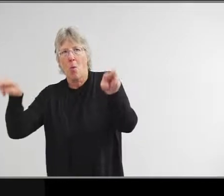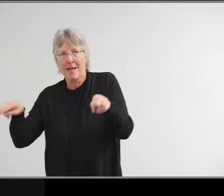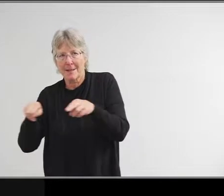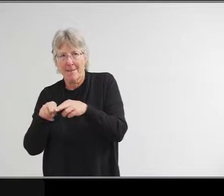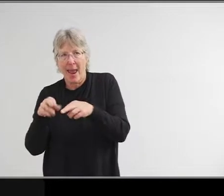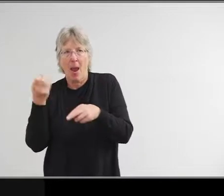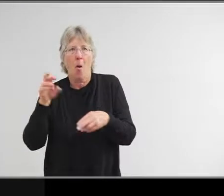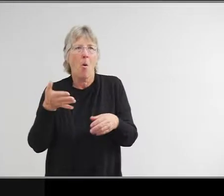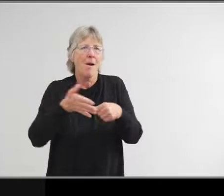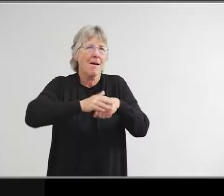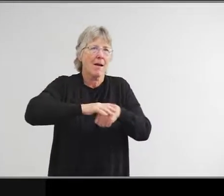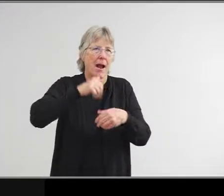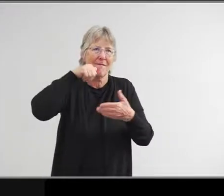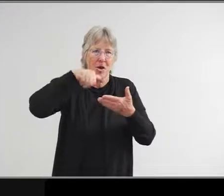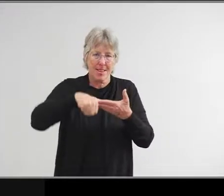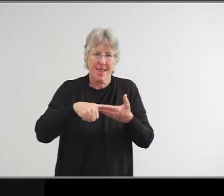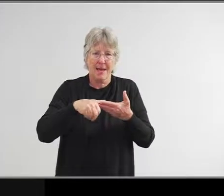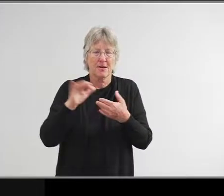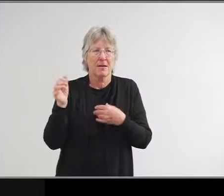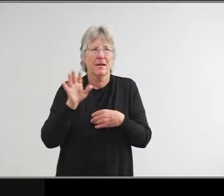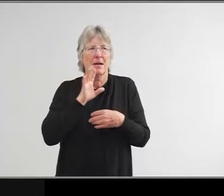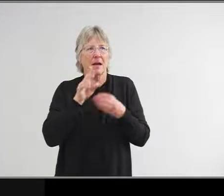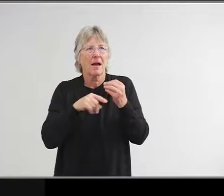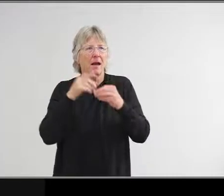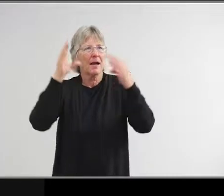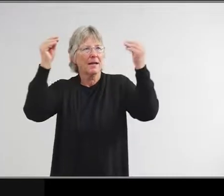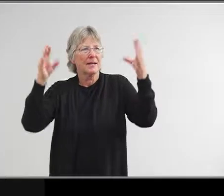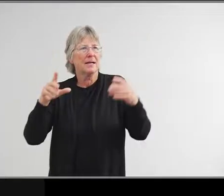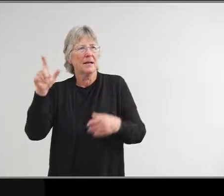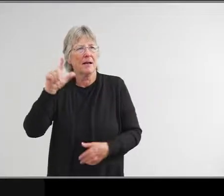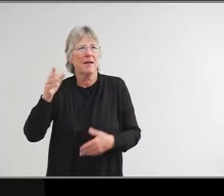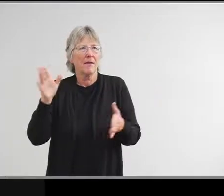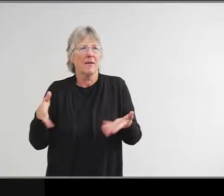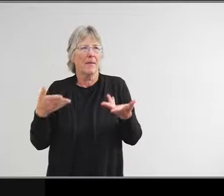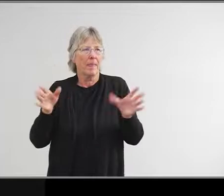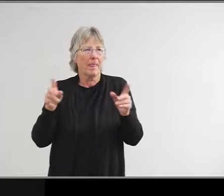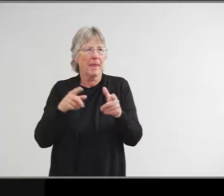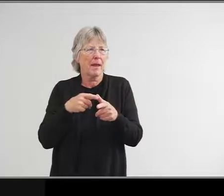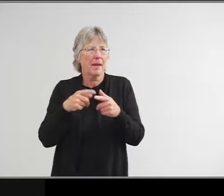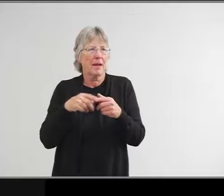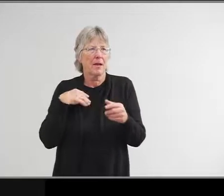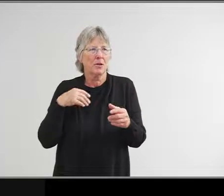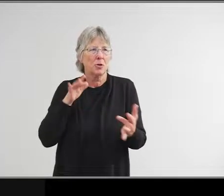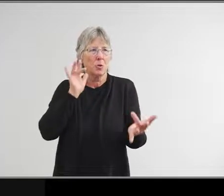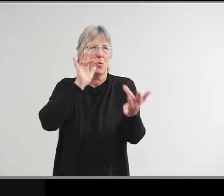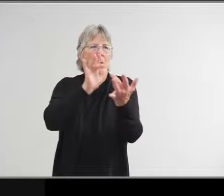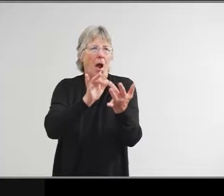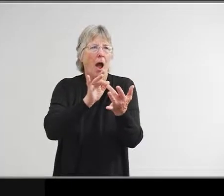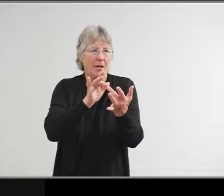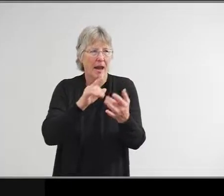As Ms. Pooja Cami shares, teacher librarians allow LB Call to reach students directly and coordinate opportunities